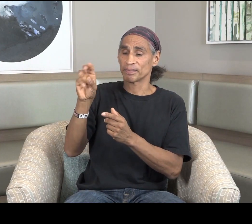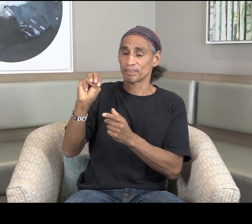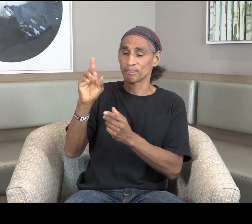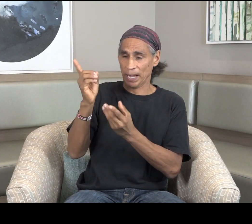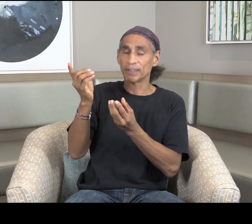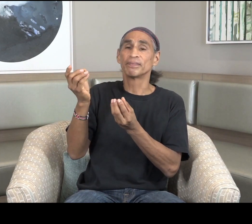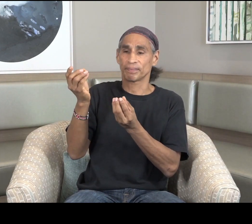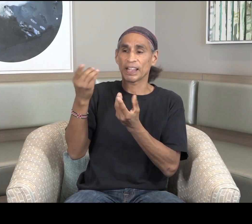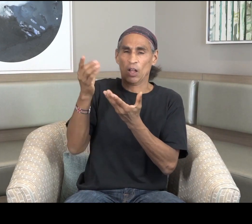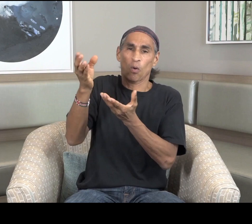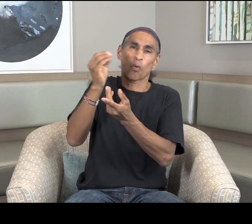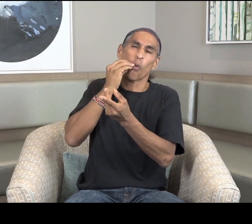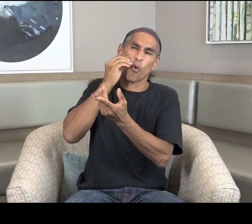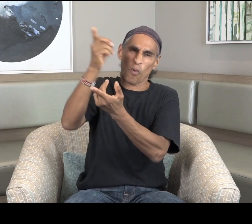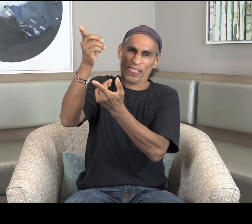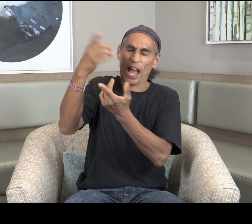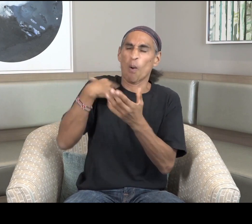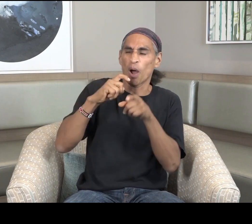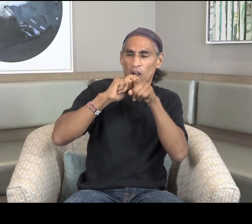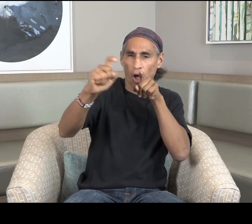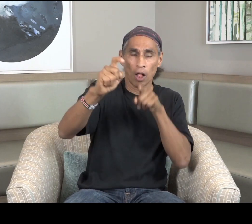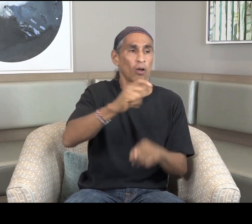but just to let you know, I have a maid there,